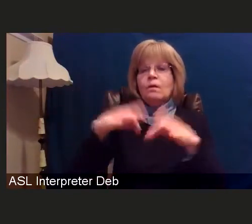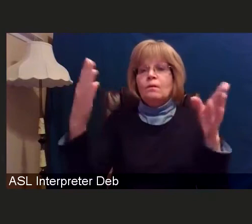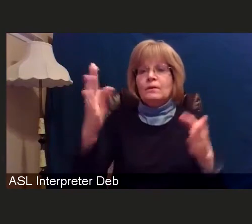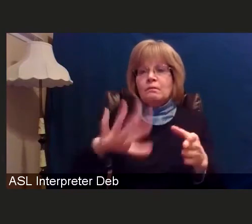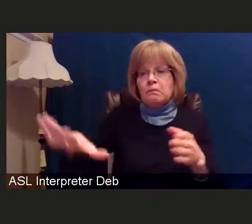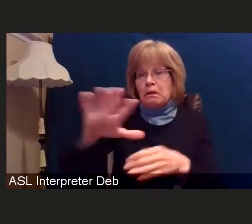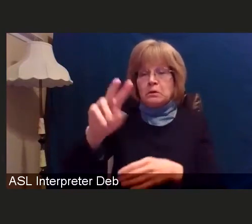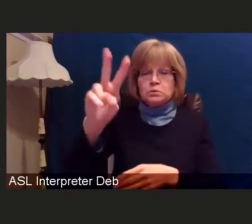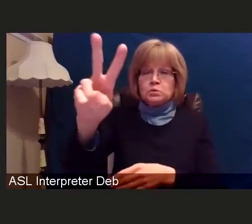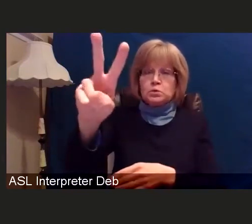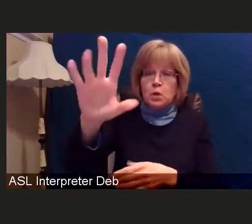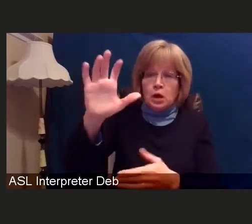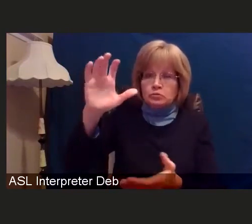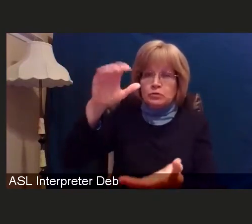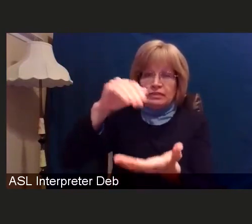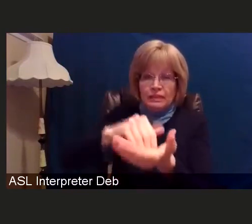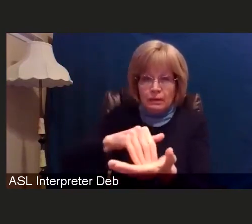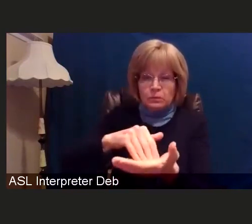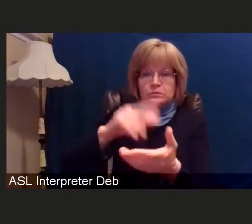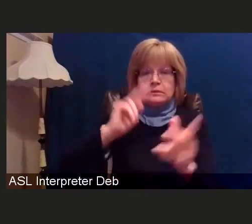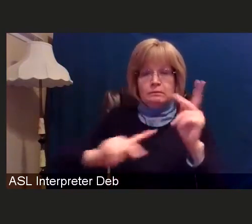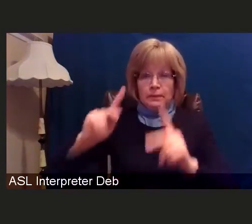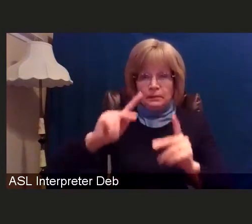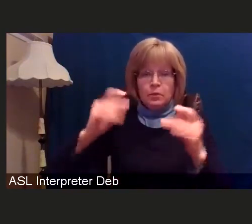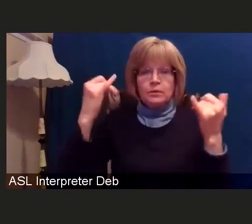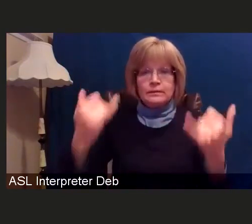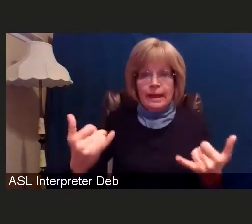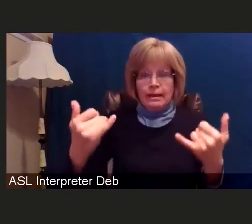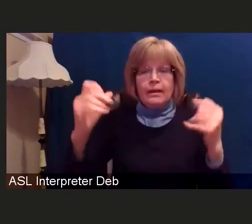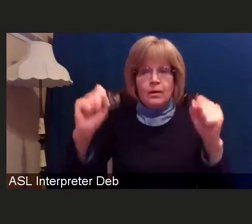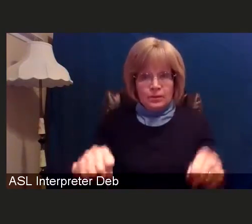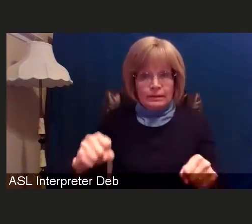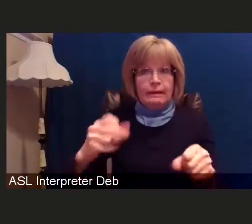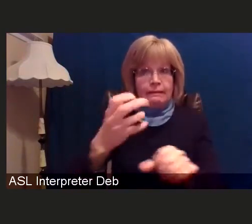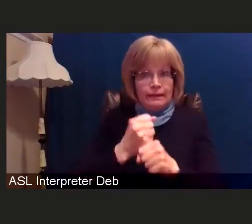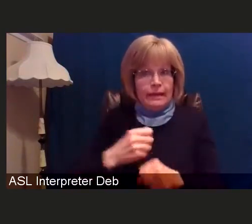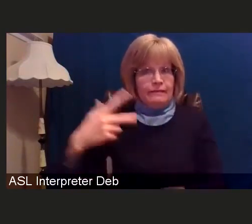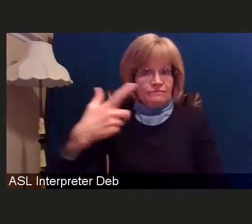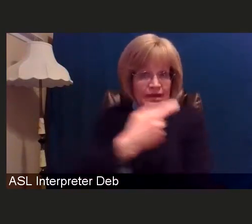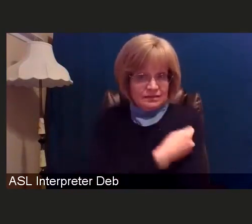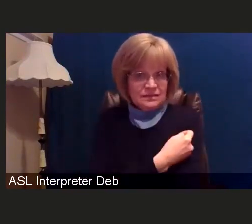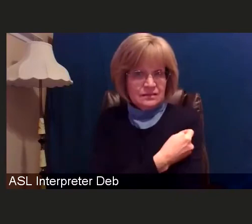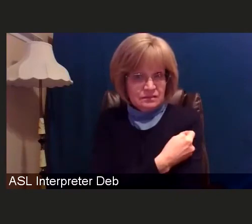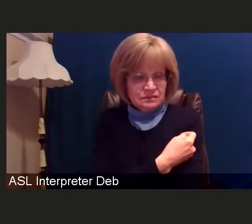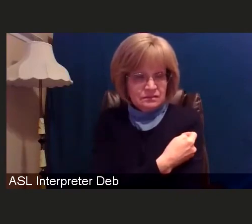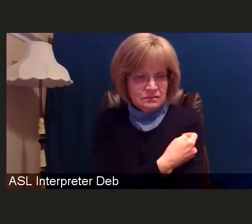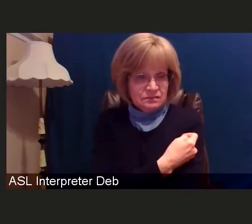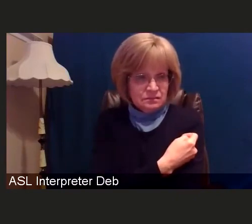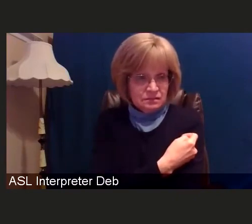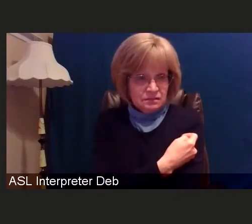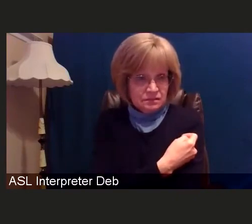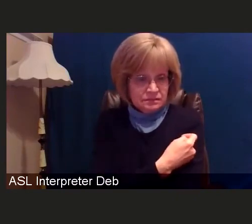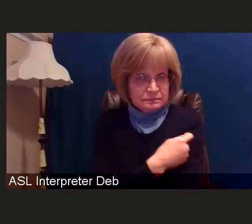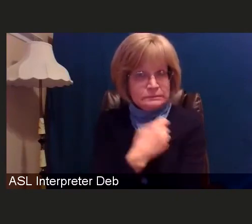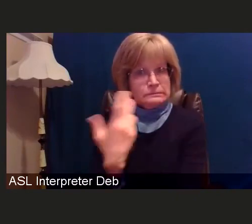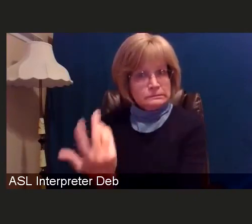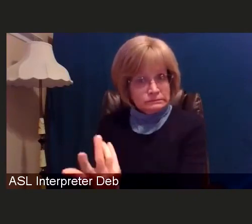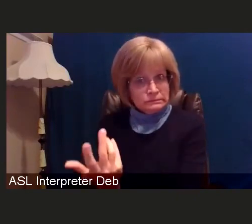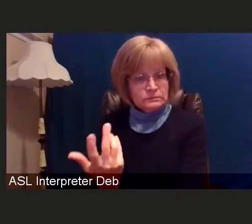who now became eligible for the COVID-19 vaccine. If you think about that and knowing that